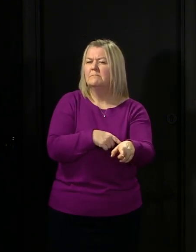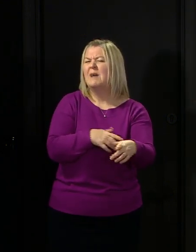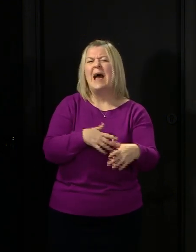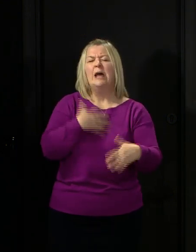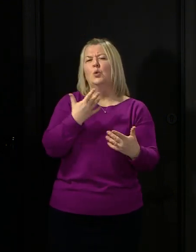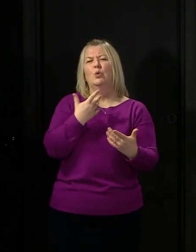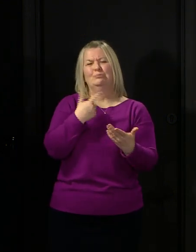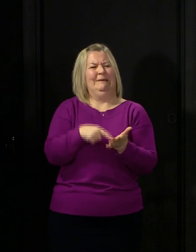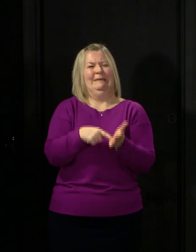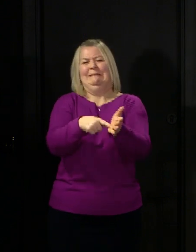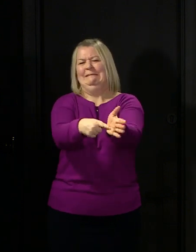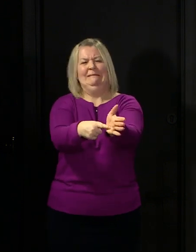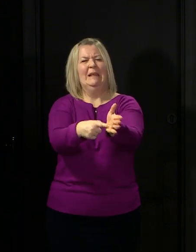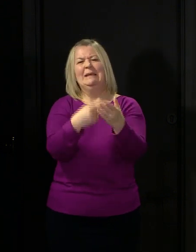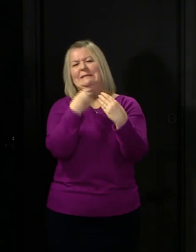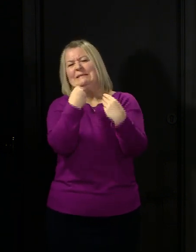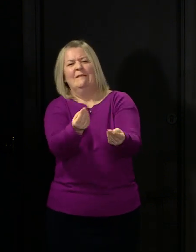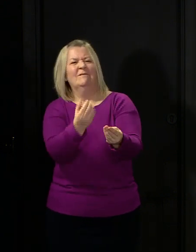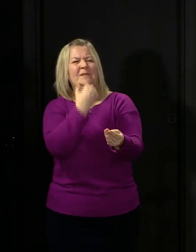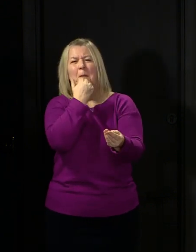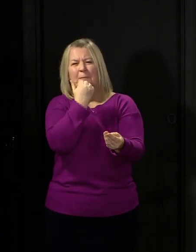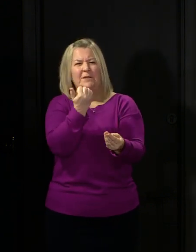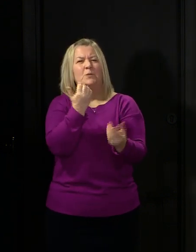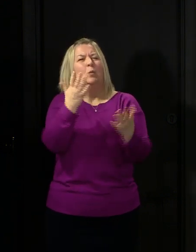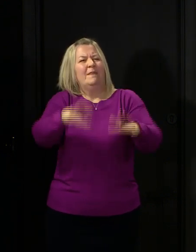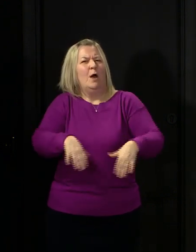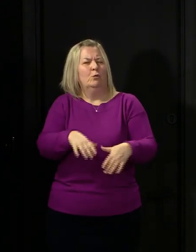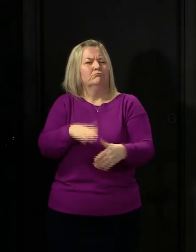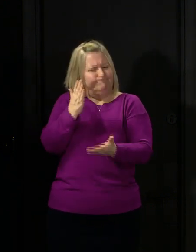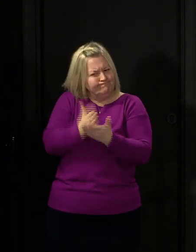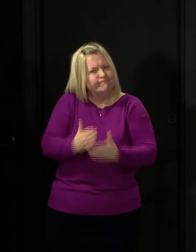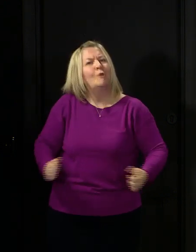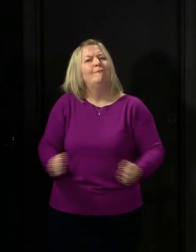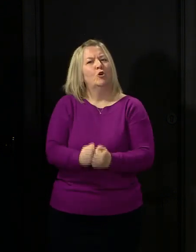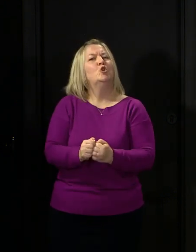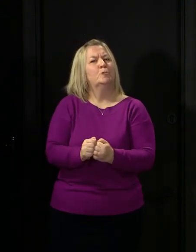knowing what these numbers are likely to show in detail exactly what the quantum of the